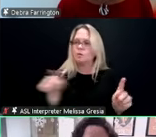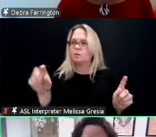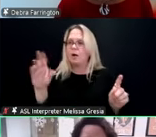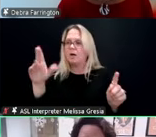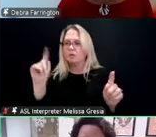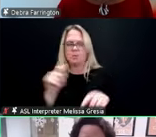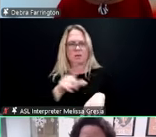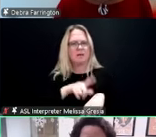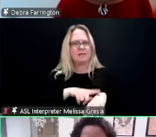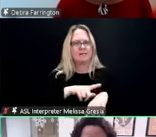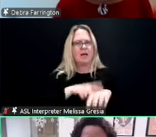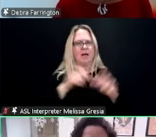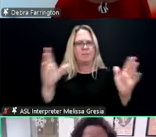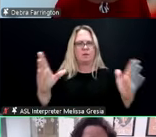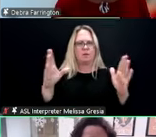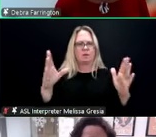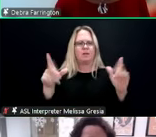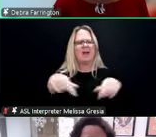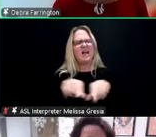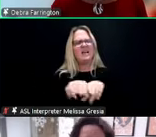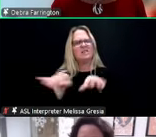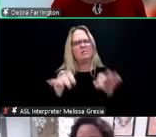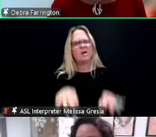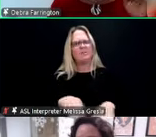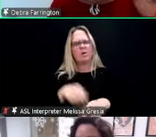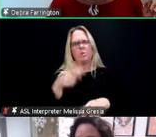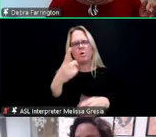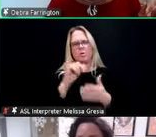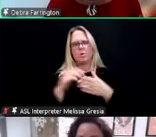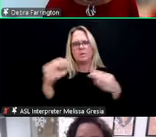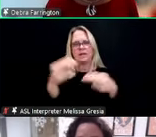one of the slides. Thank you. I'm going to if you see me looking to the left,